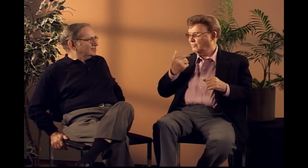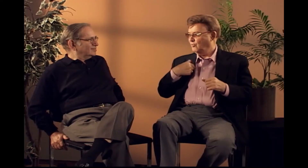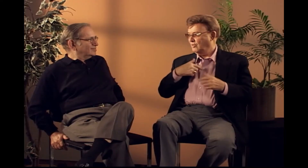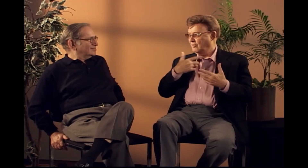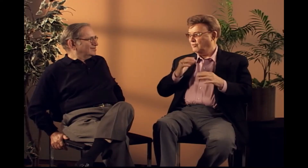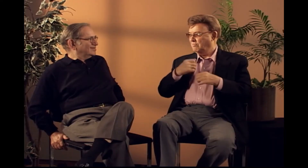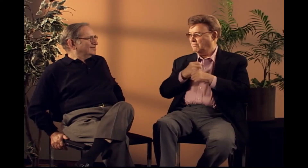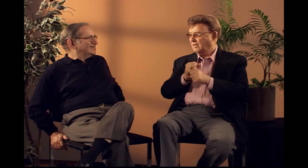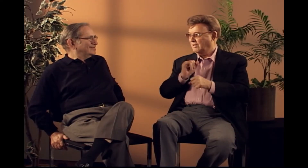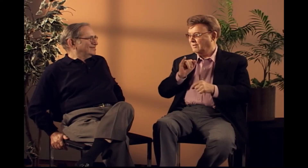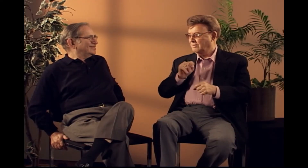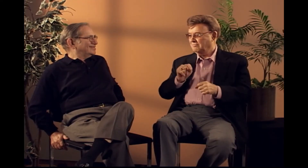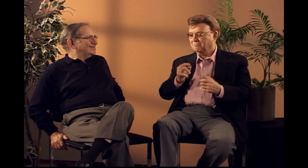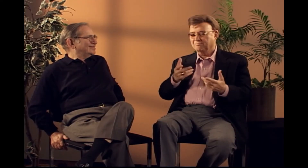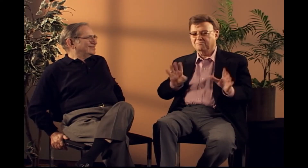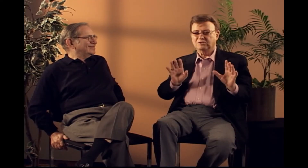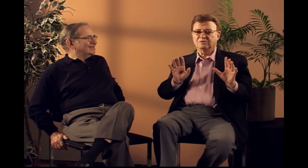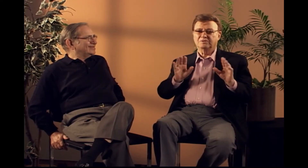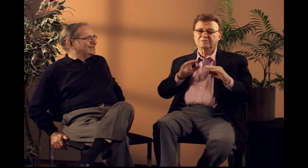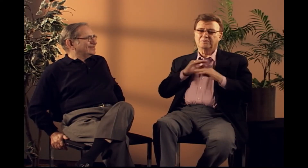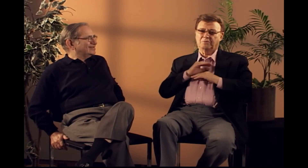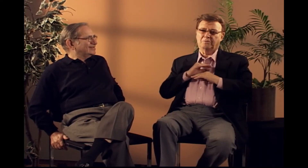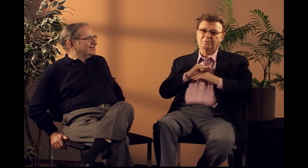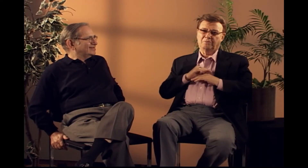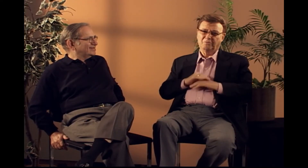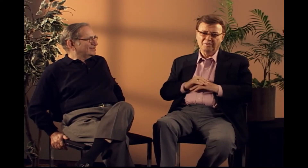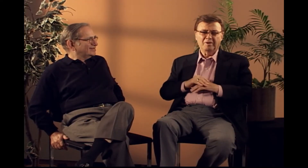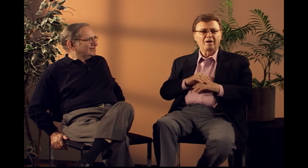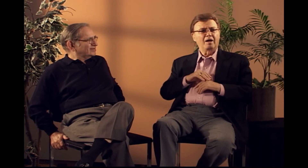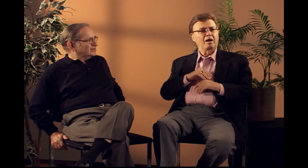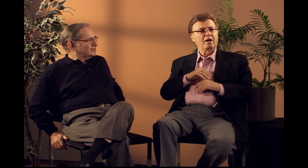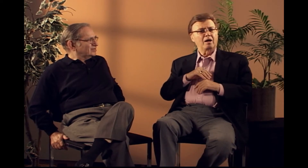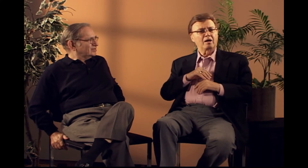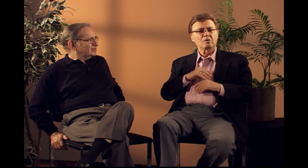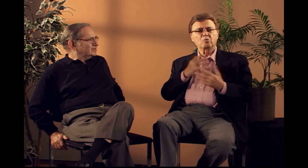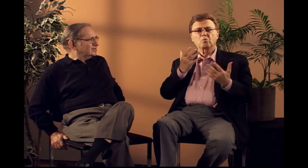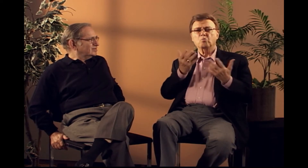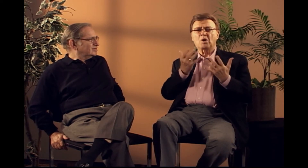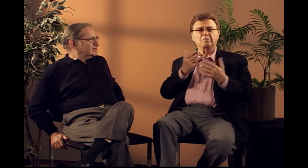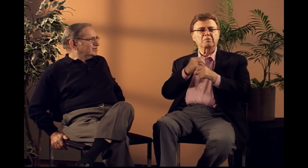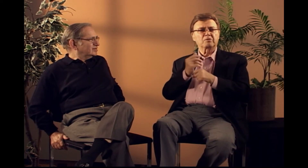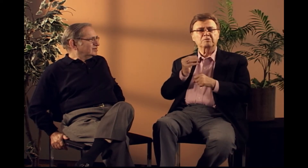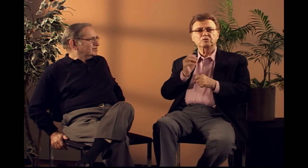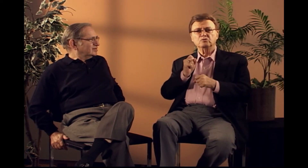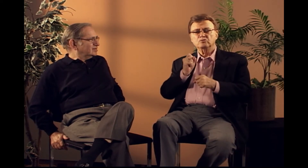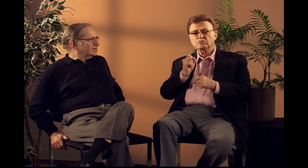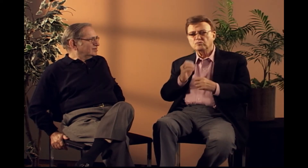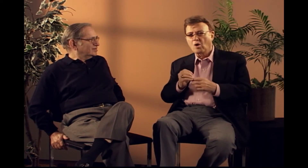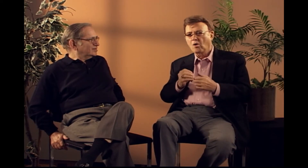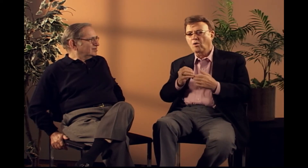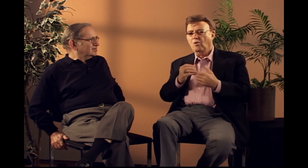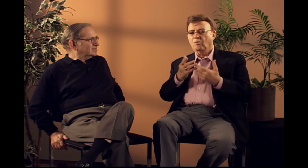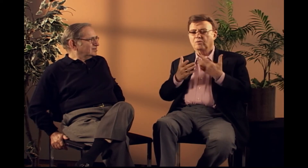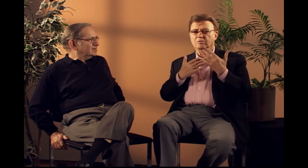and emotionally touched. At that point, I knew we had succeeded. And that was a big relief.